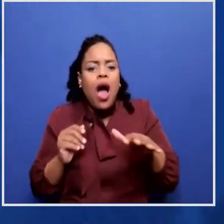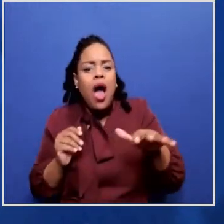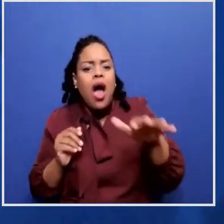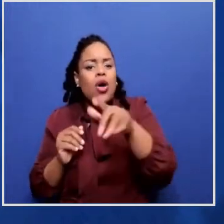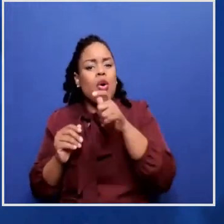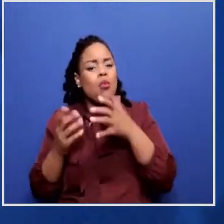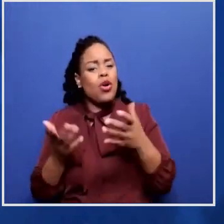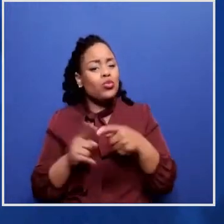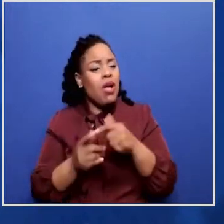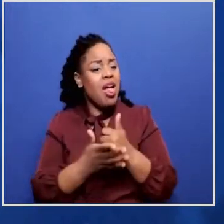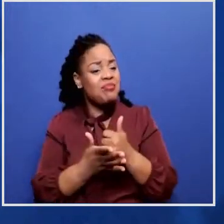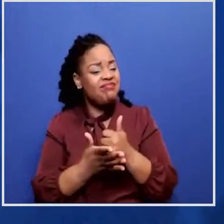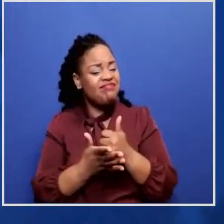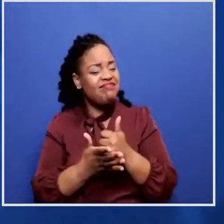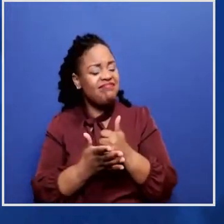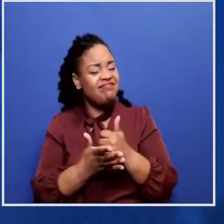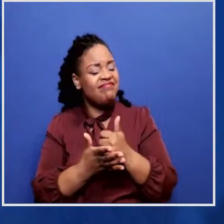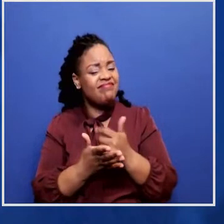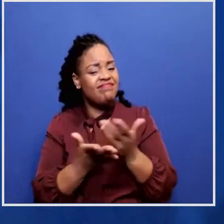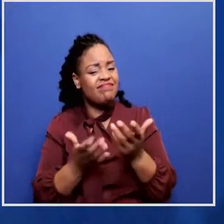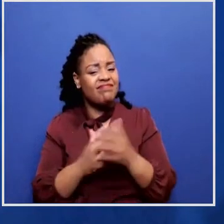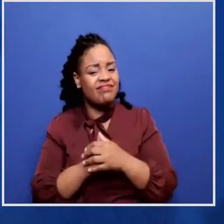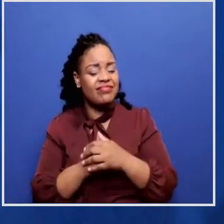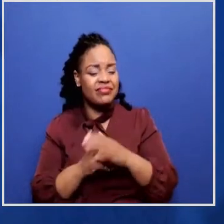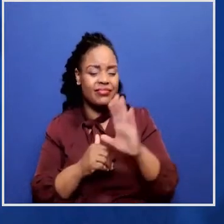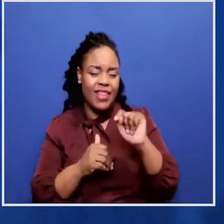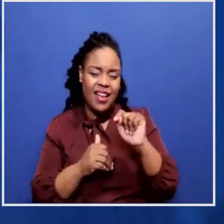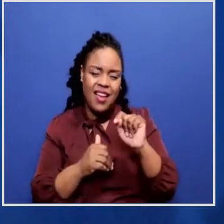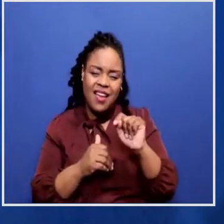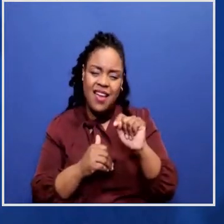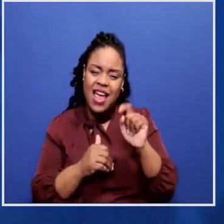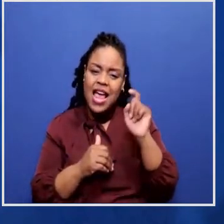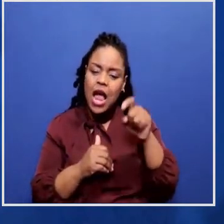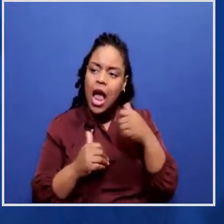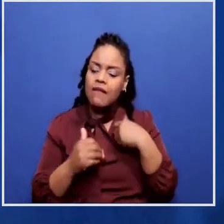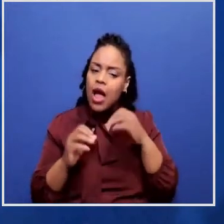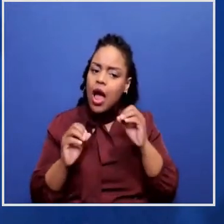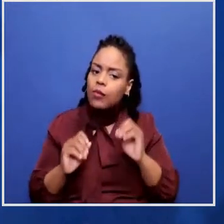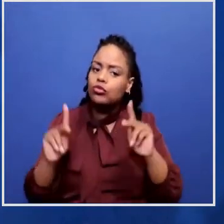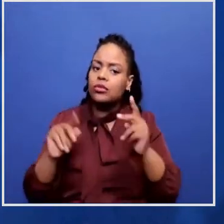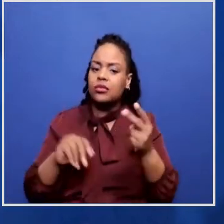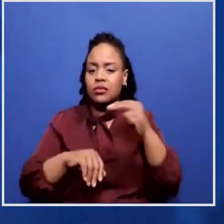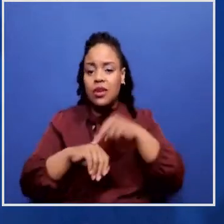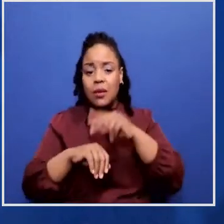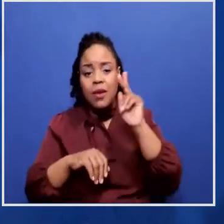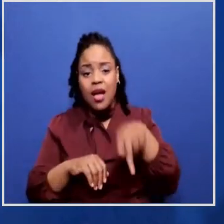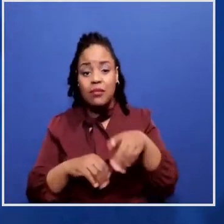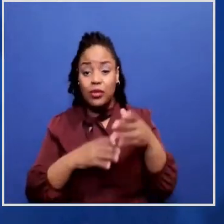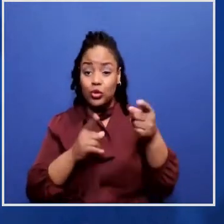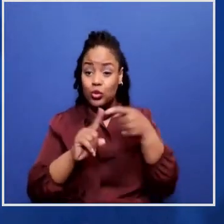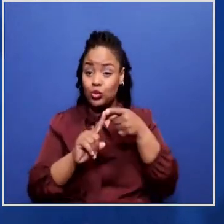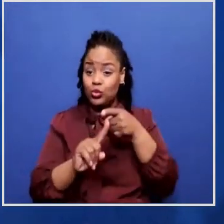GENUINELY WANT TO HELP. IT IS